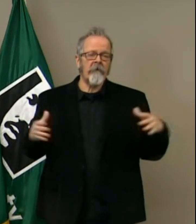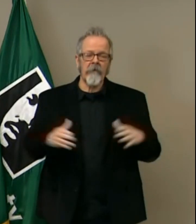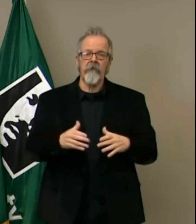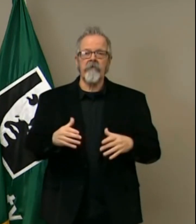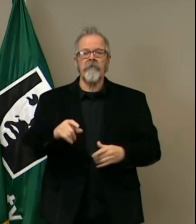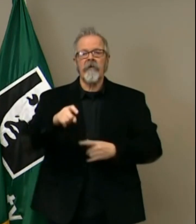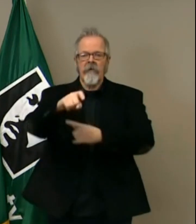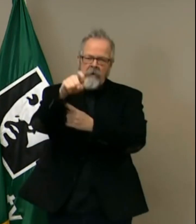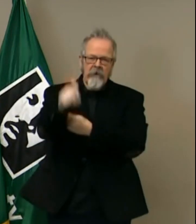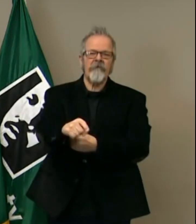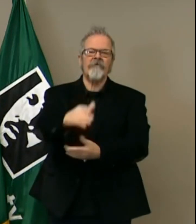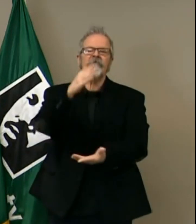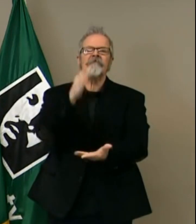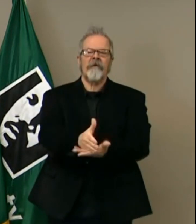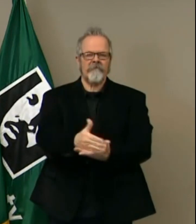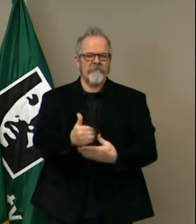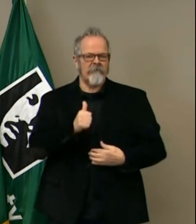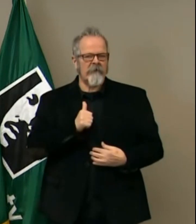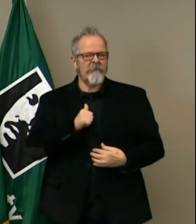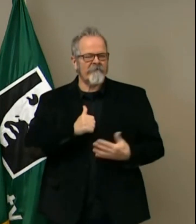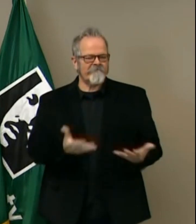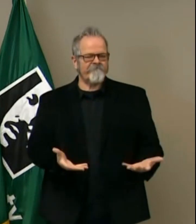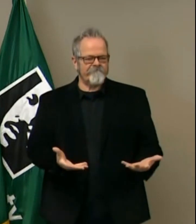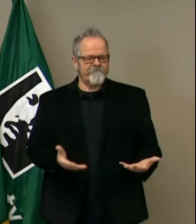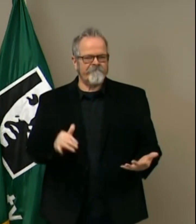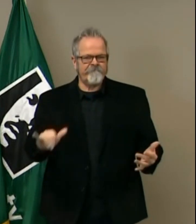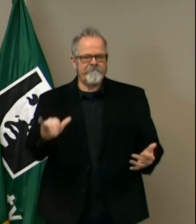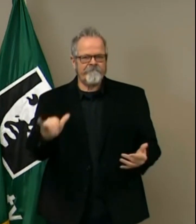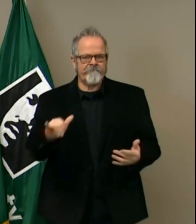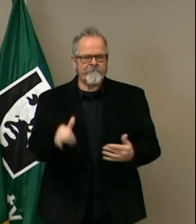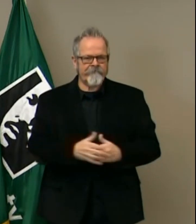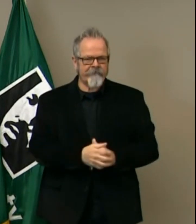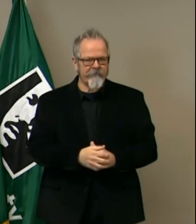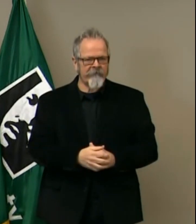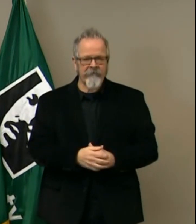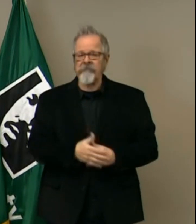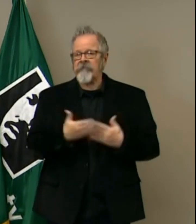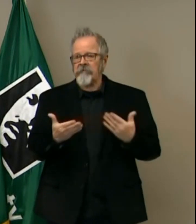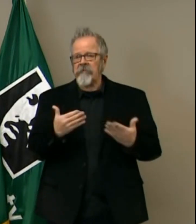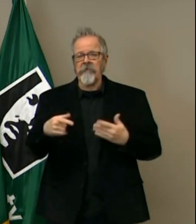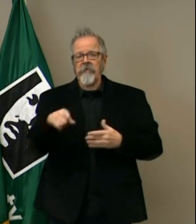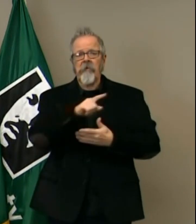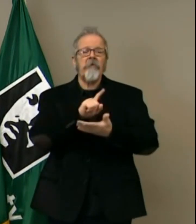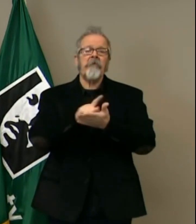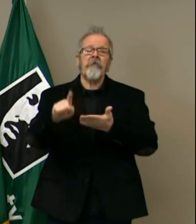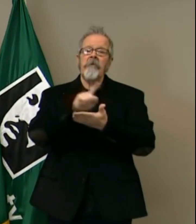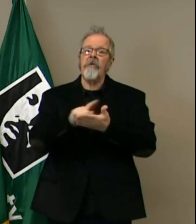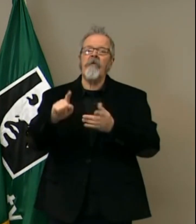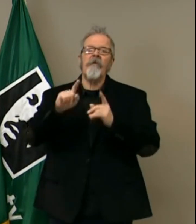afternoon you just can't do that over anymore now this is not a legal